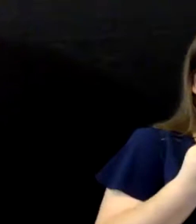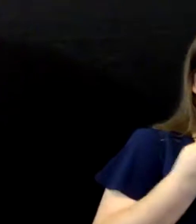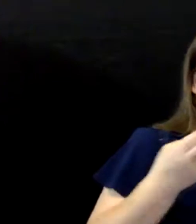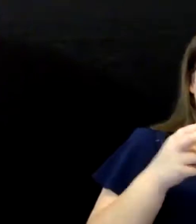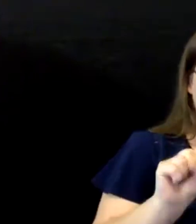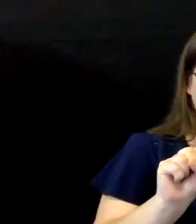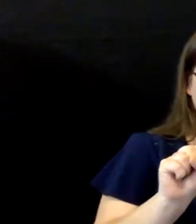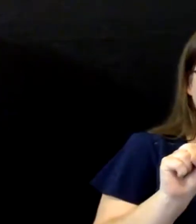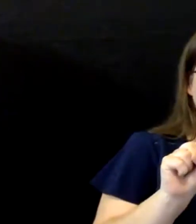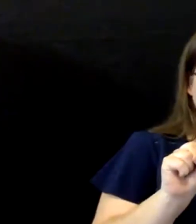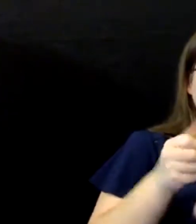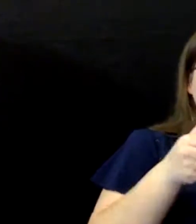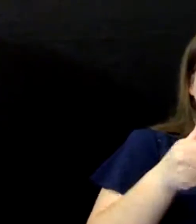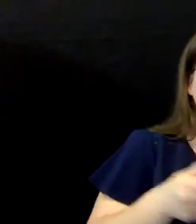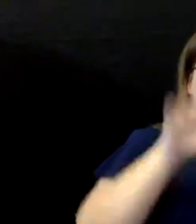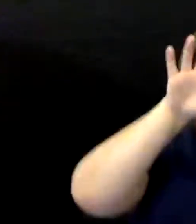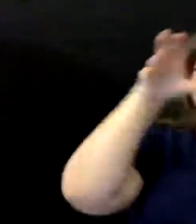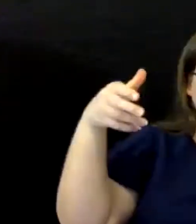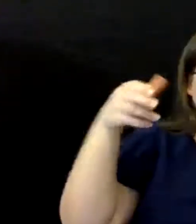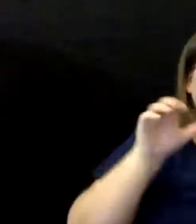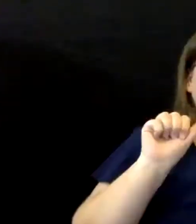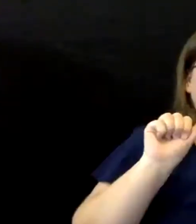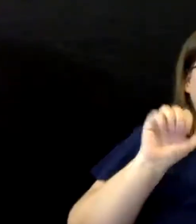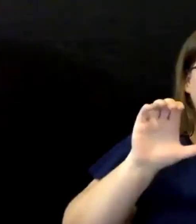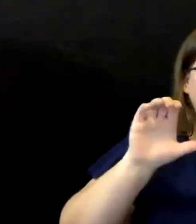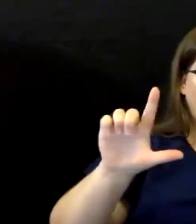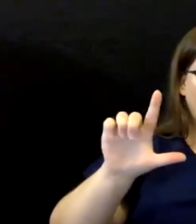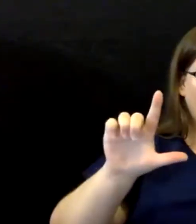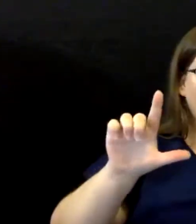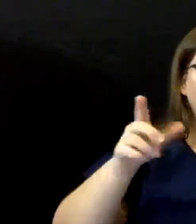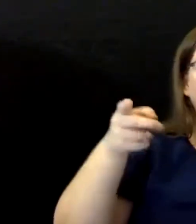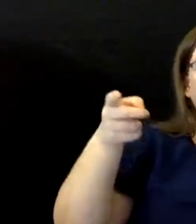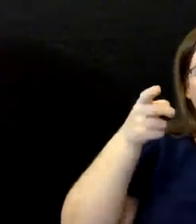the parent organization is ACL, Administration of Community Living